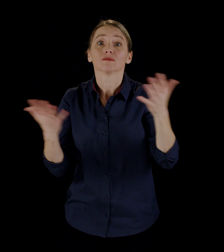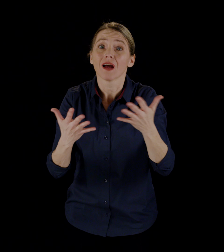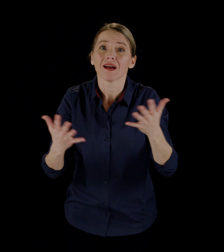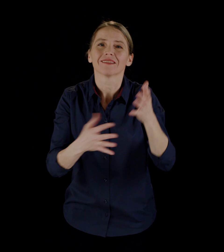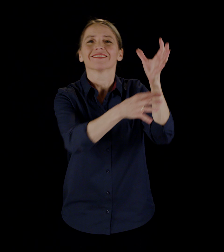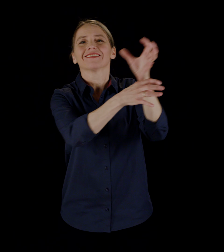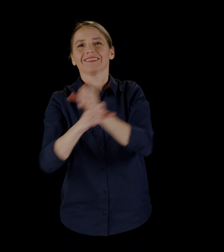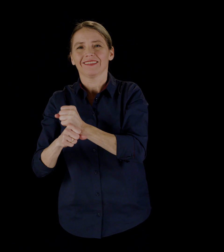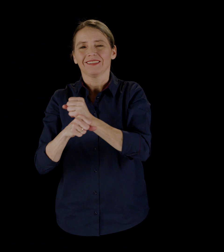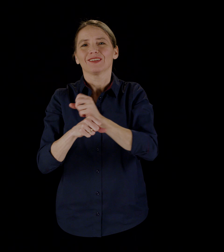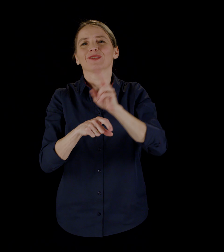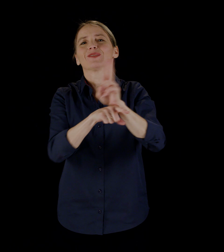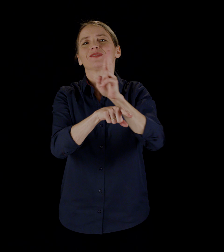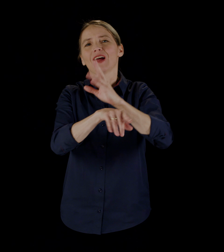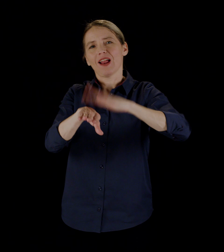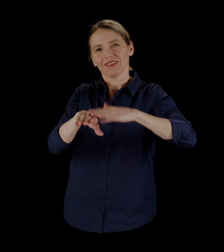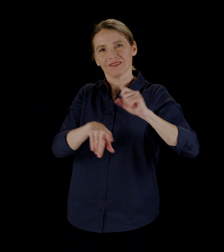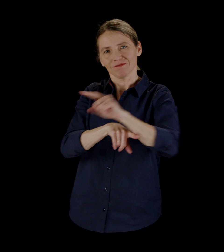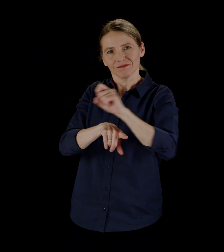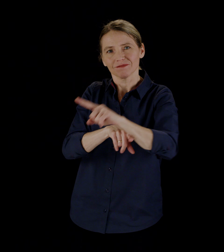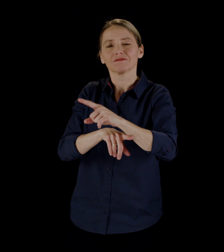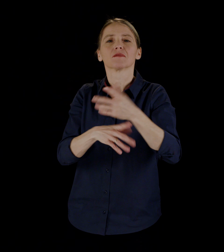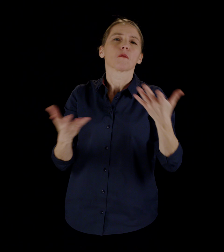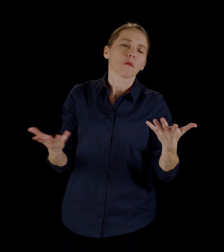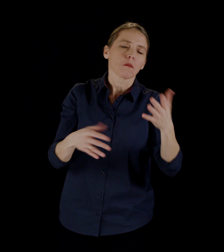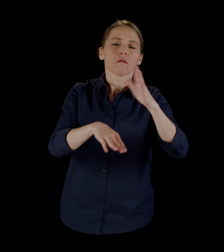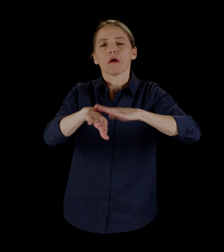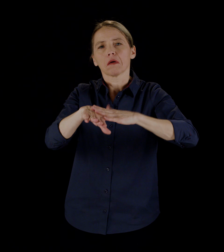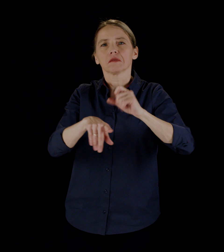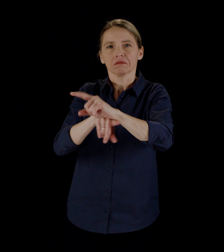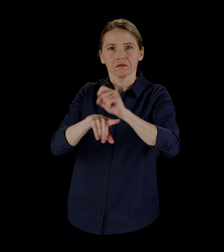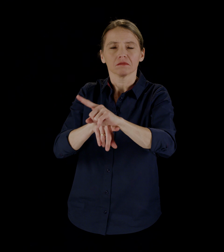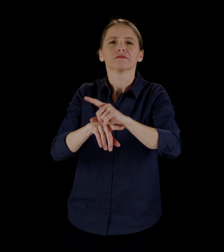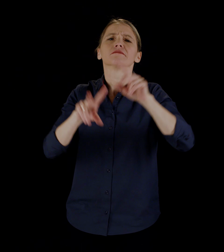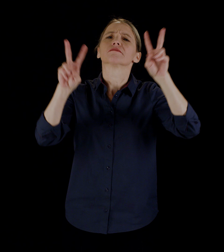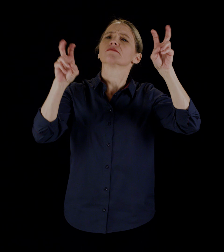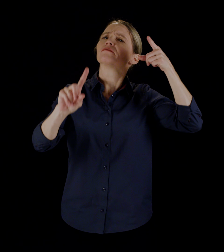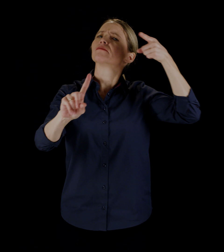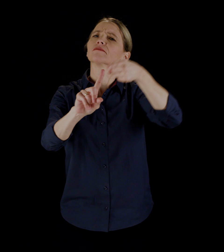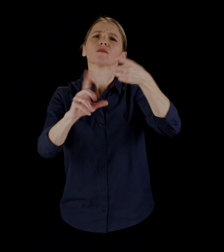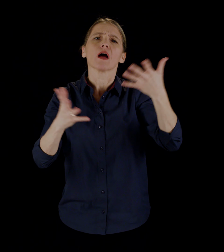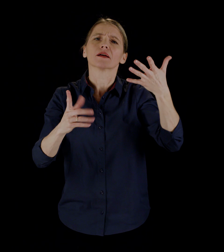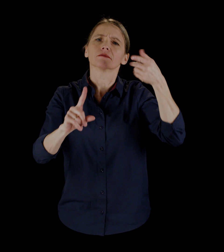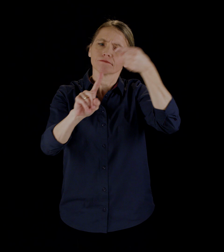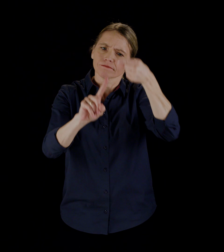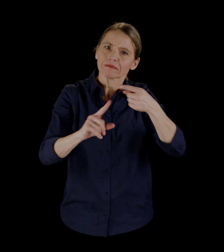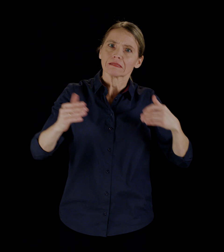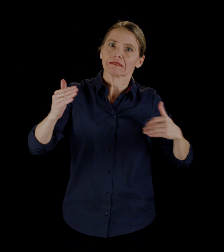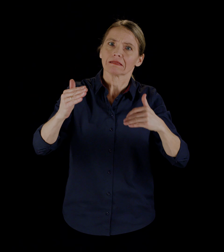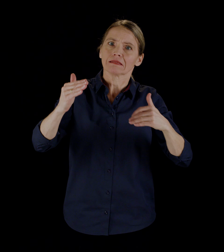In addition, where a Code ISP applies overage fees on plans, they must provide data management